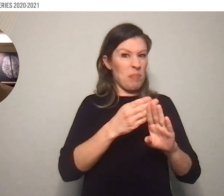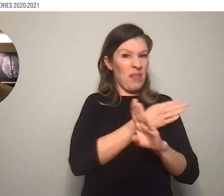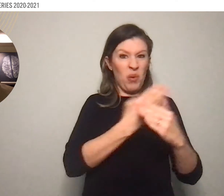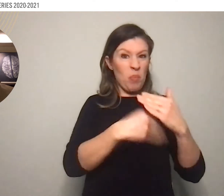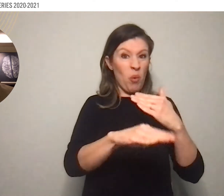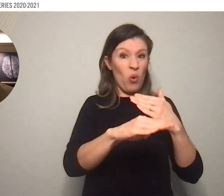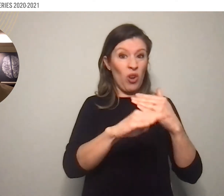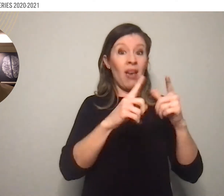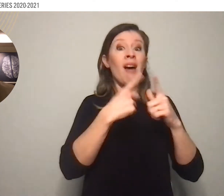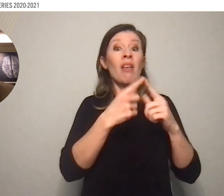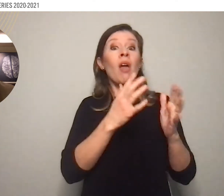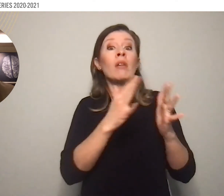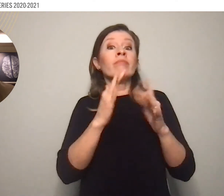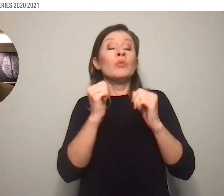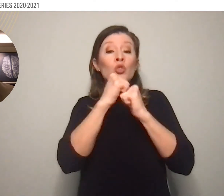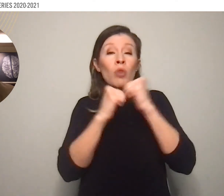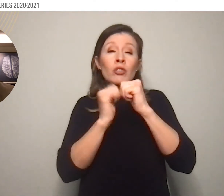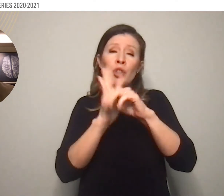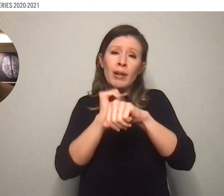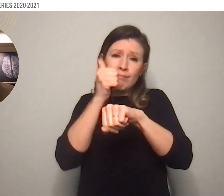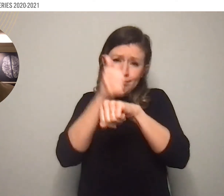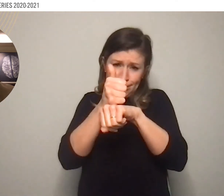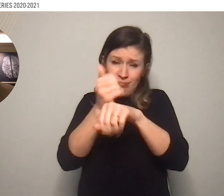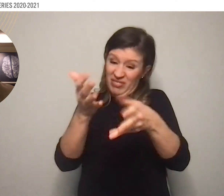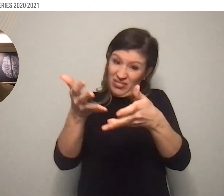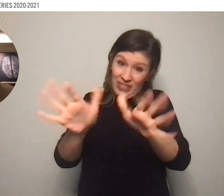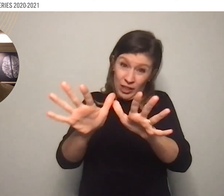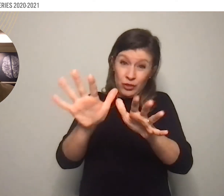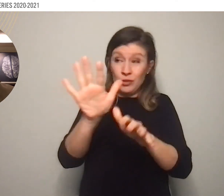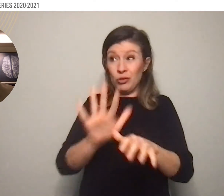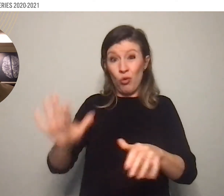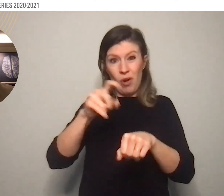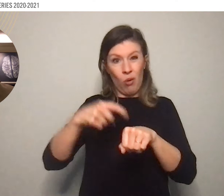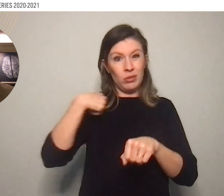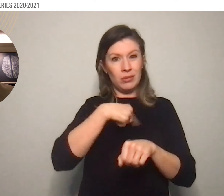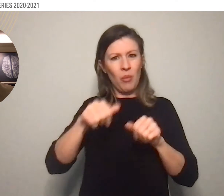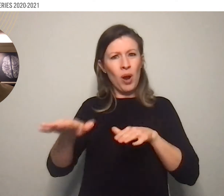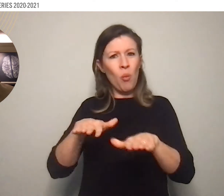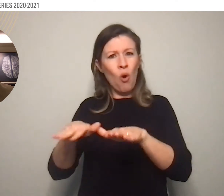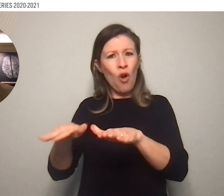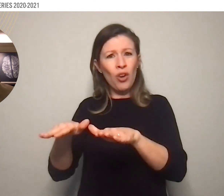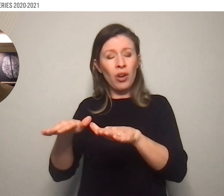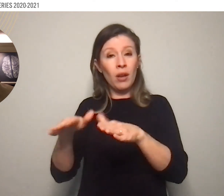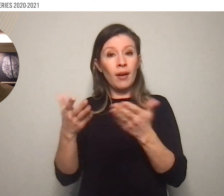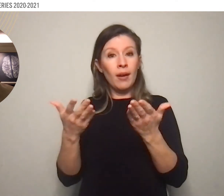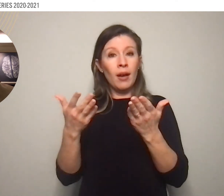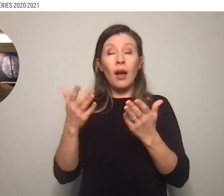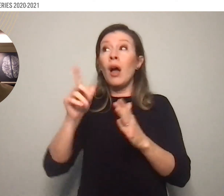of development are complete shortly after we can walk. And so it's it's hard to understand, you know,